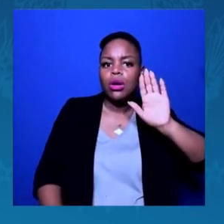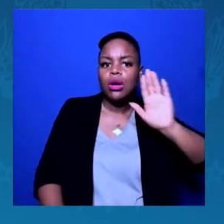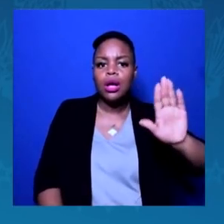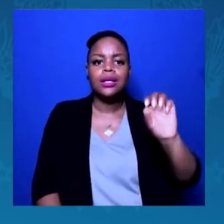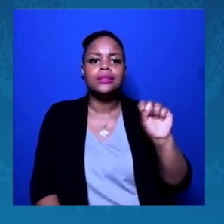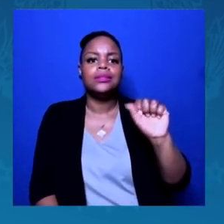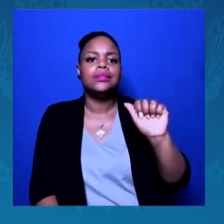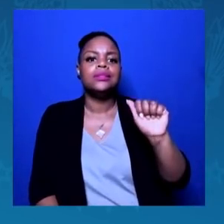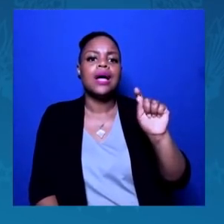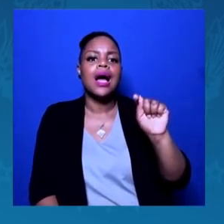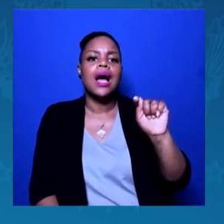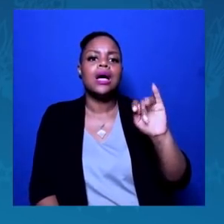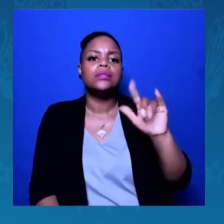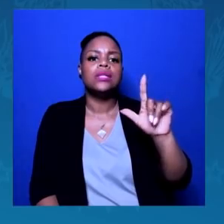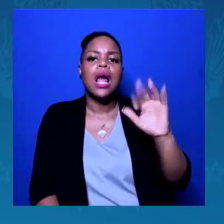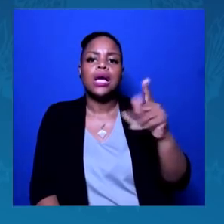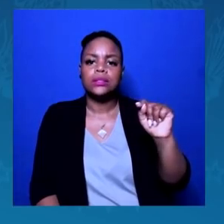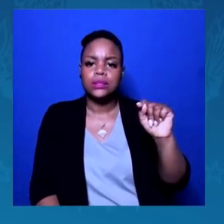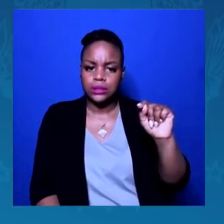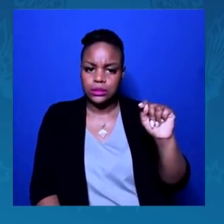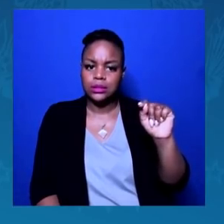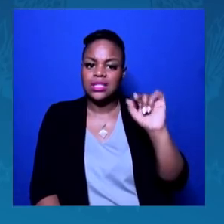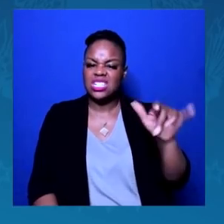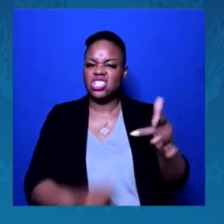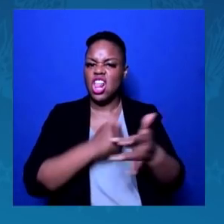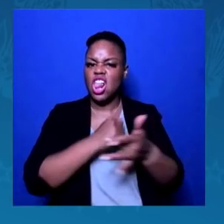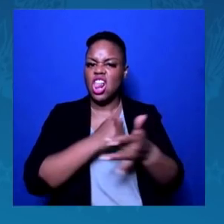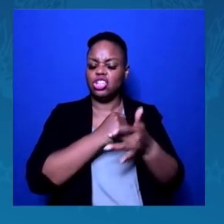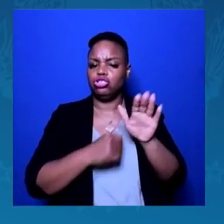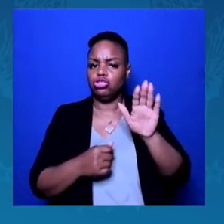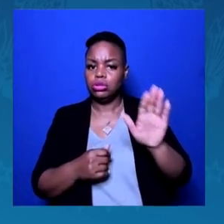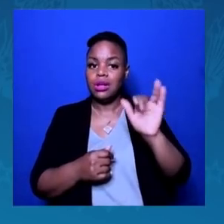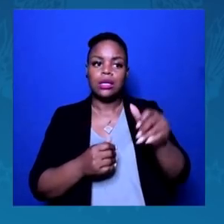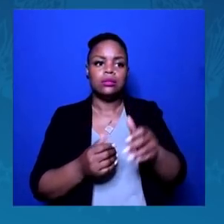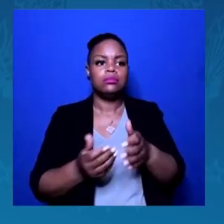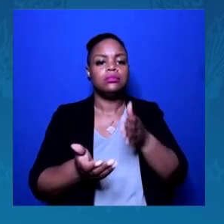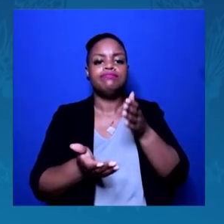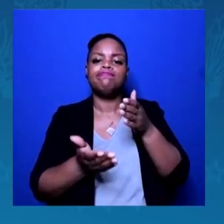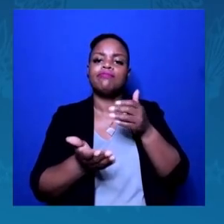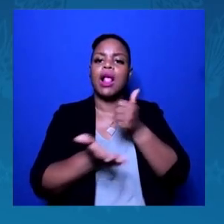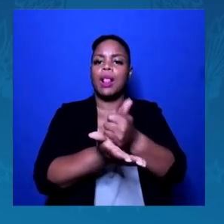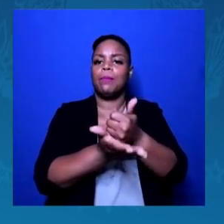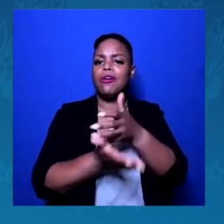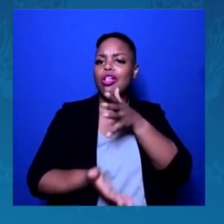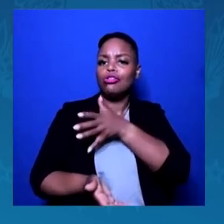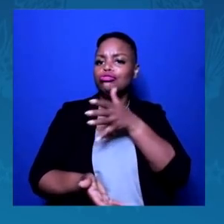We all agree, and certainly the UN published the report in the last couple of weeks that the climate issue